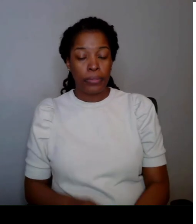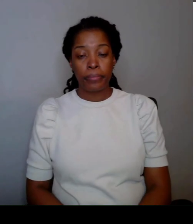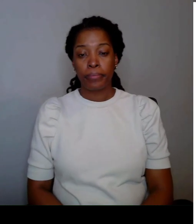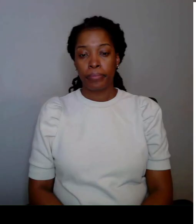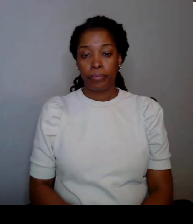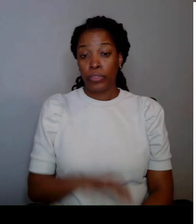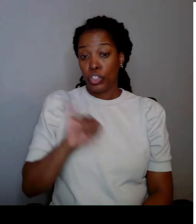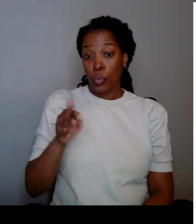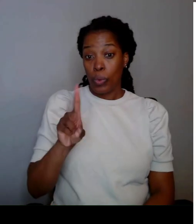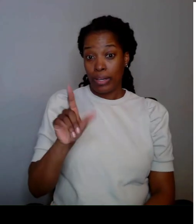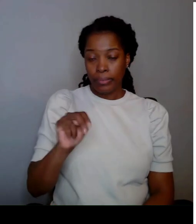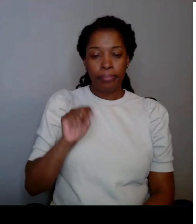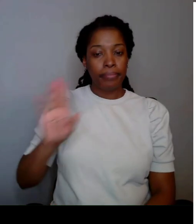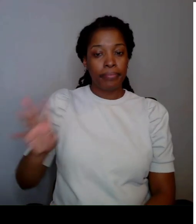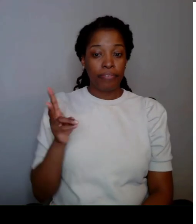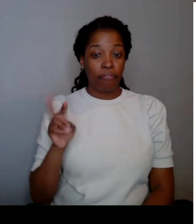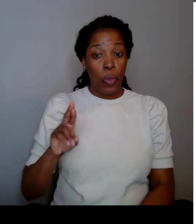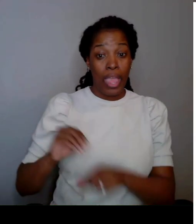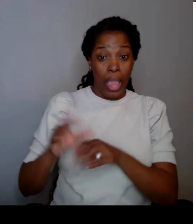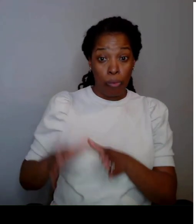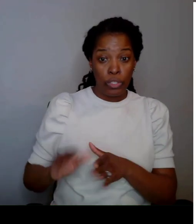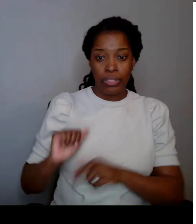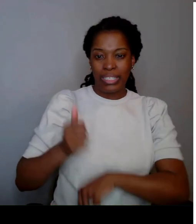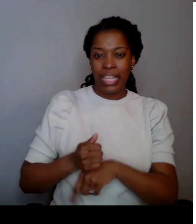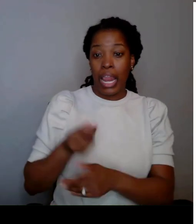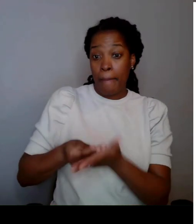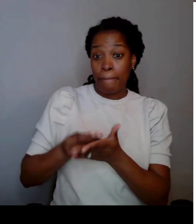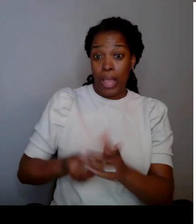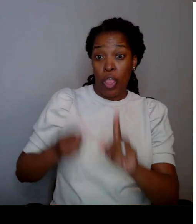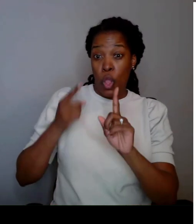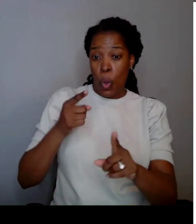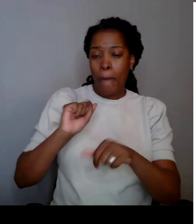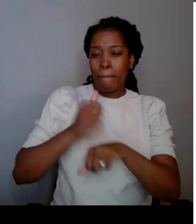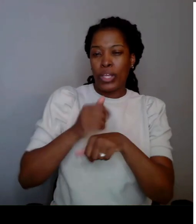on local freelance rates in Jordan's capacity to take on projects.